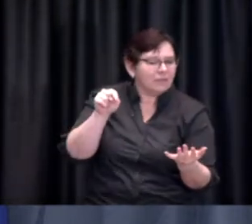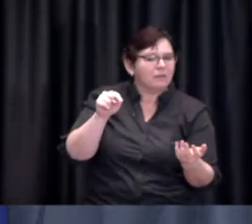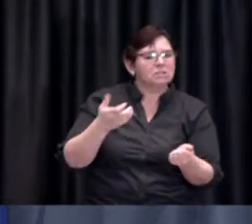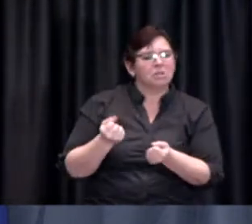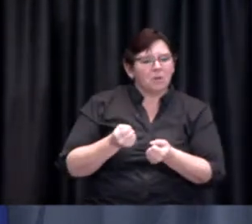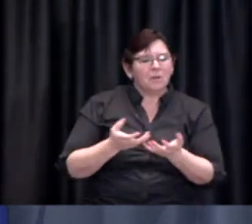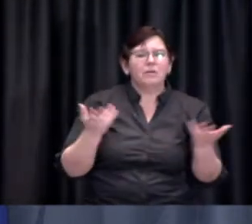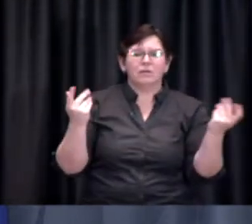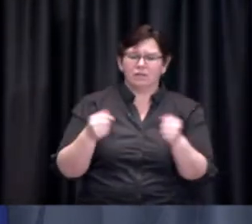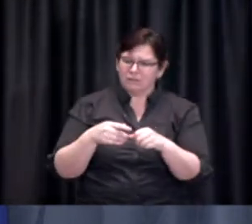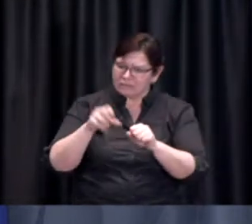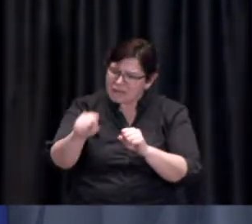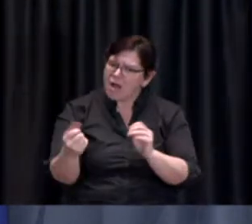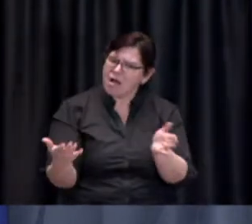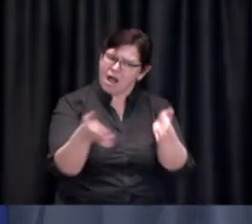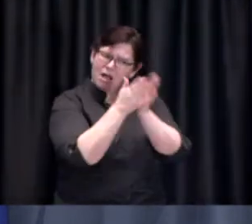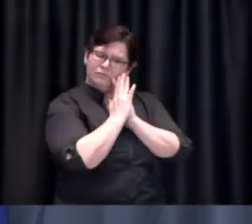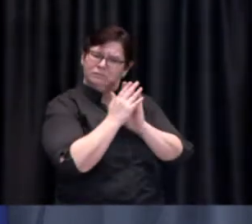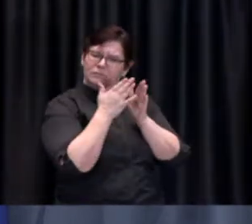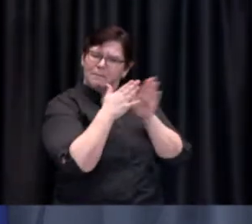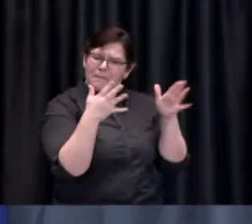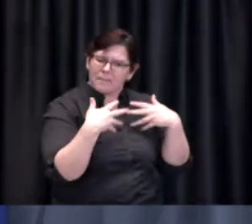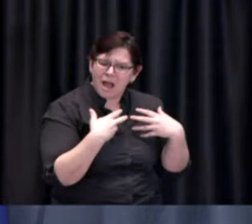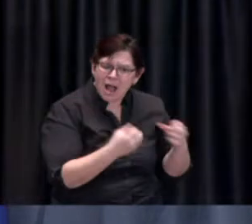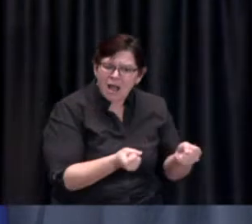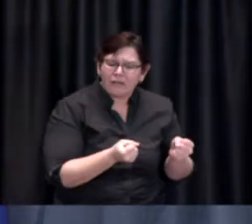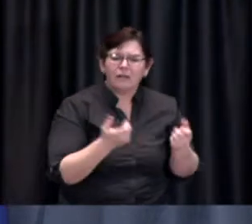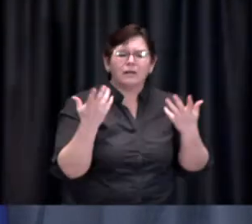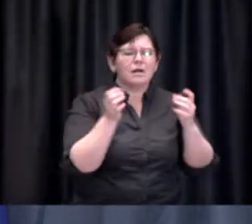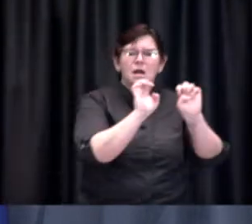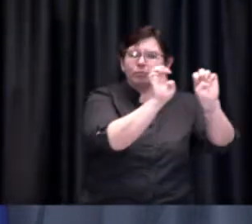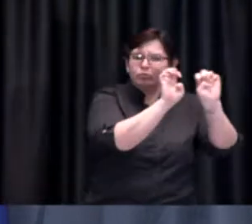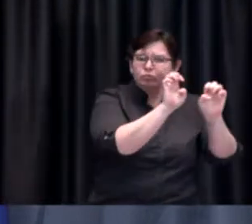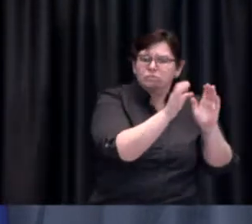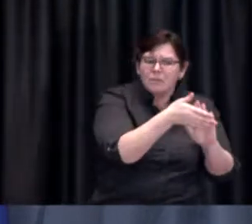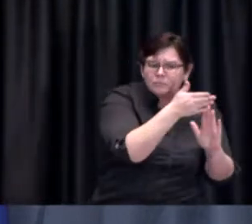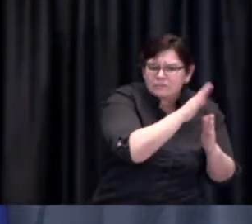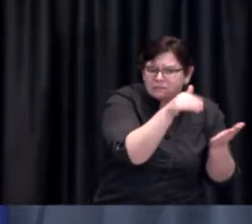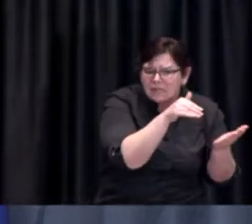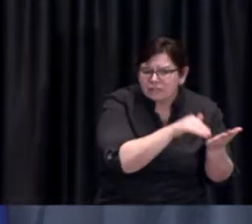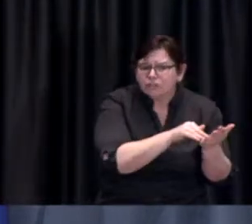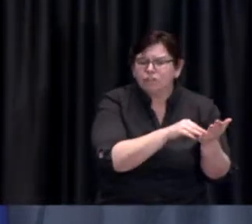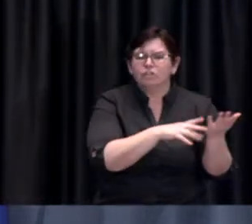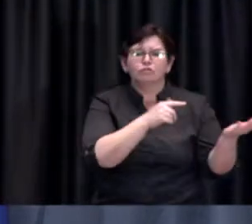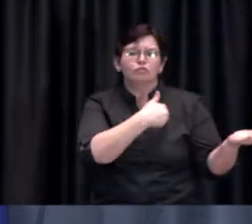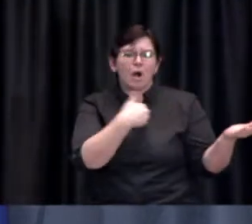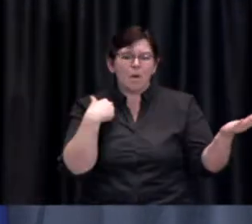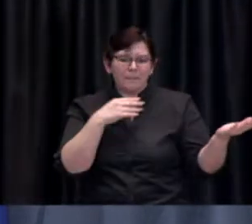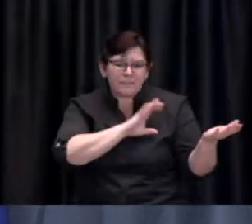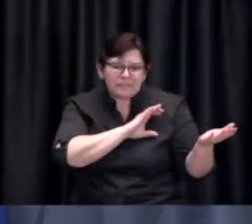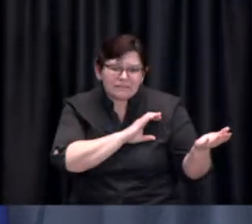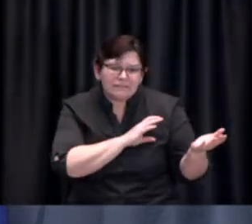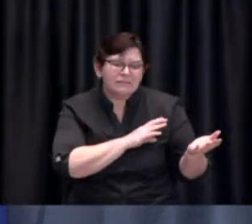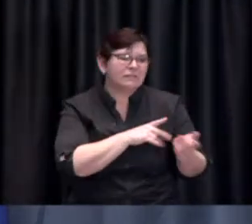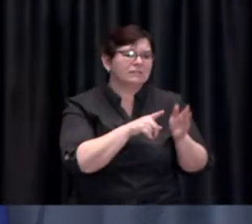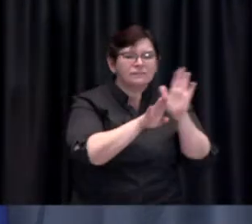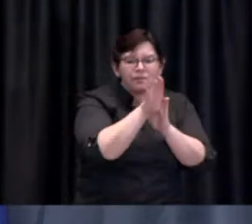as well as the City's Emergency Operations Centre, the Toronto Police Service, the Economic Development staff and major event organizers.